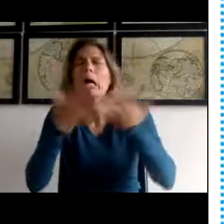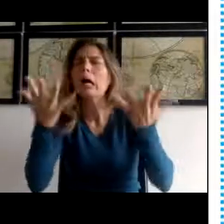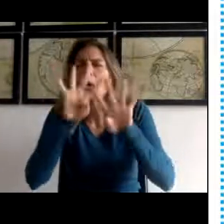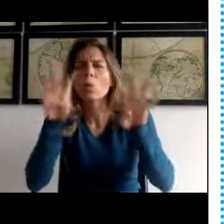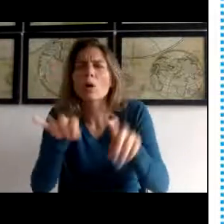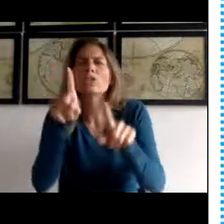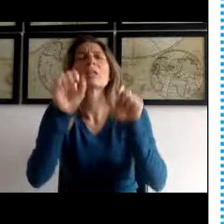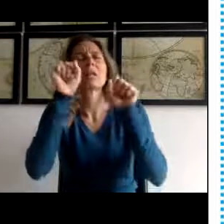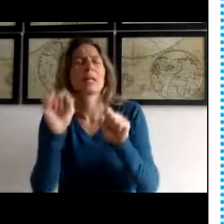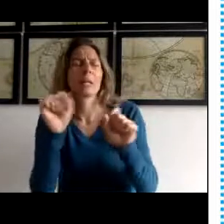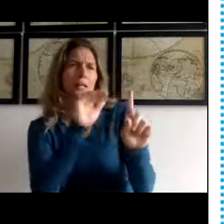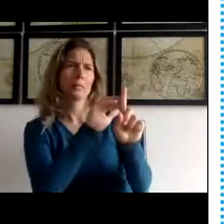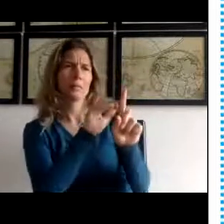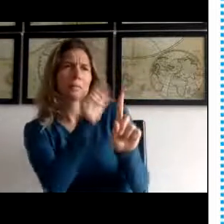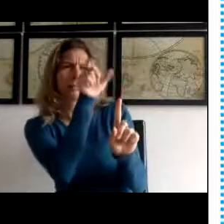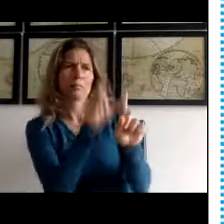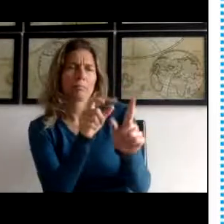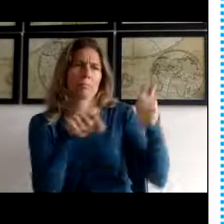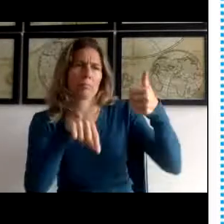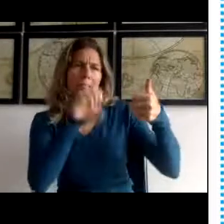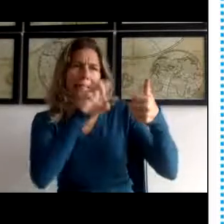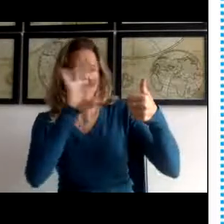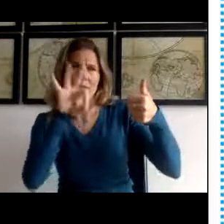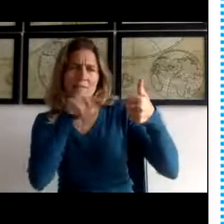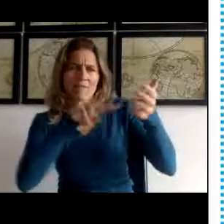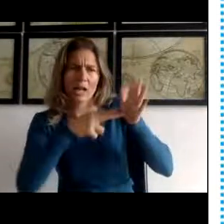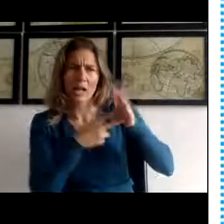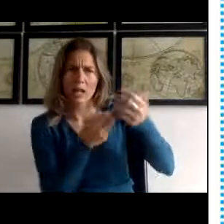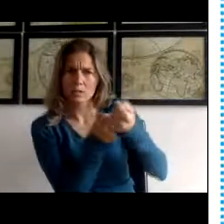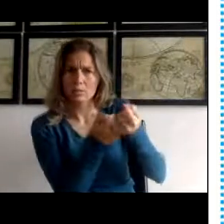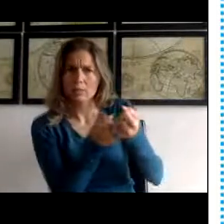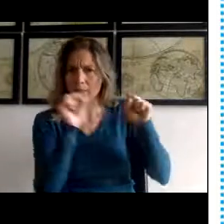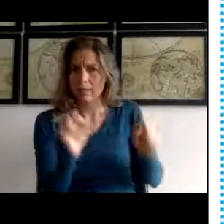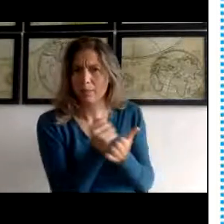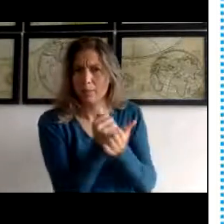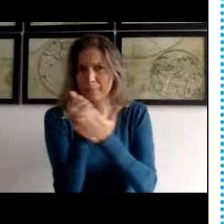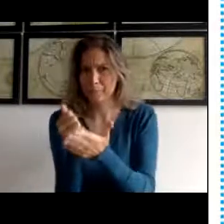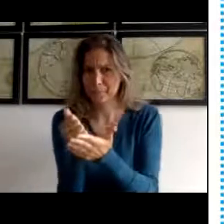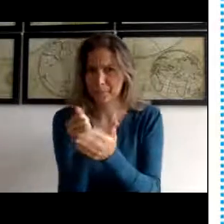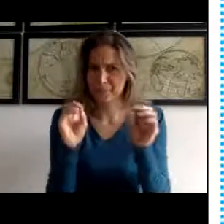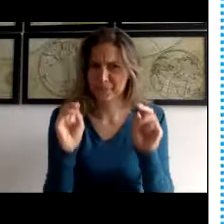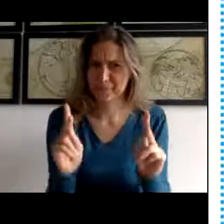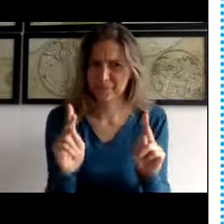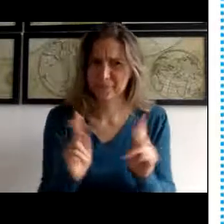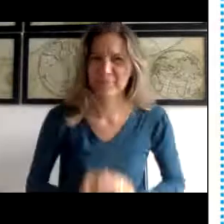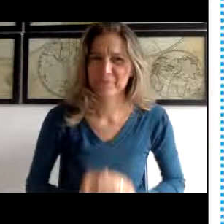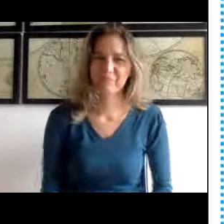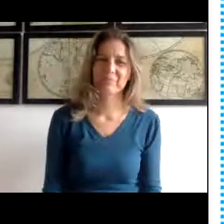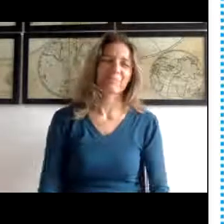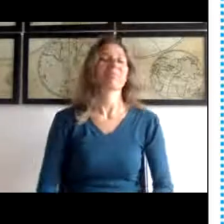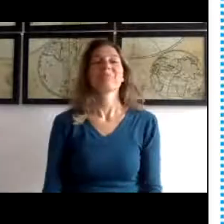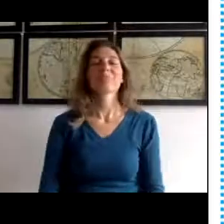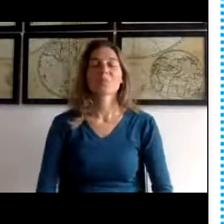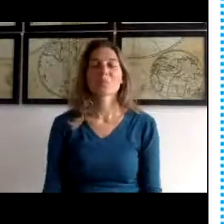So, with all of that practical information, I want to tell you a little bit, I need the next slide,